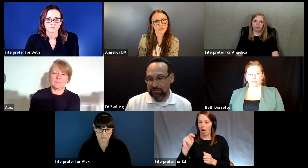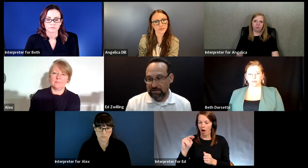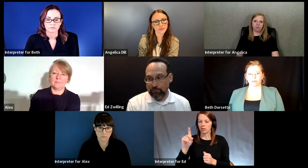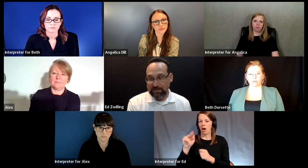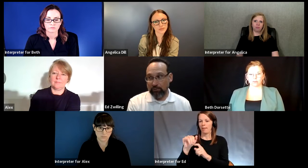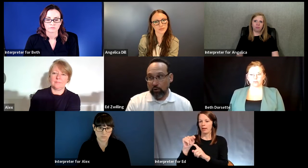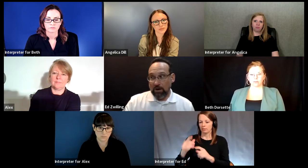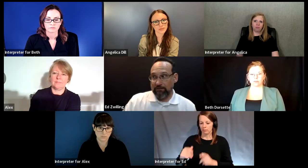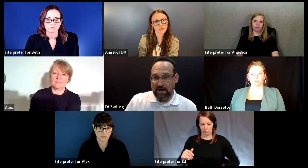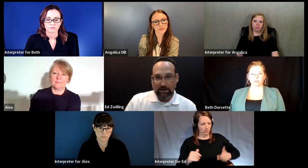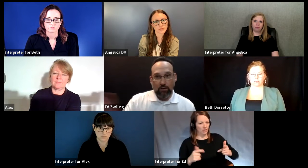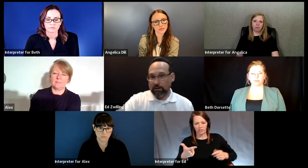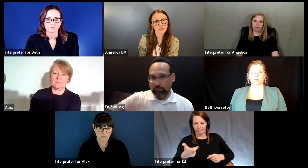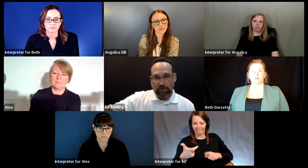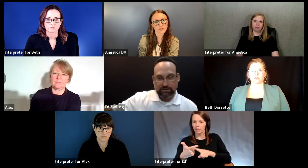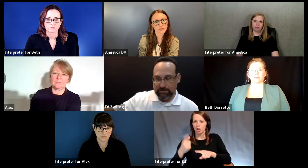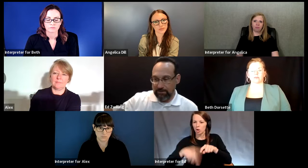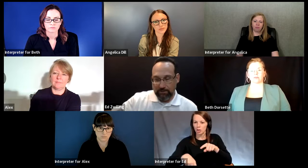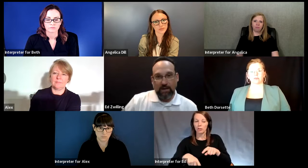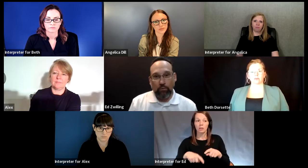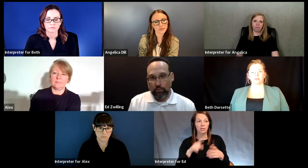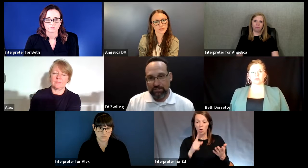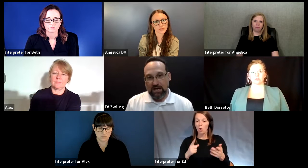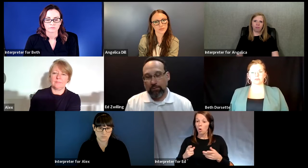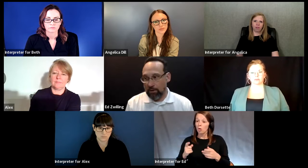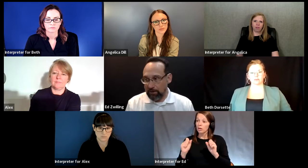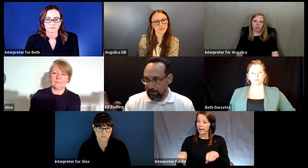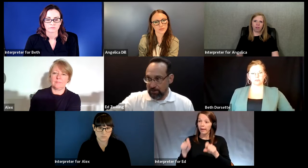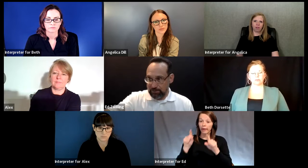So she was able to qualify at all the gun ranges up to that point when she got promoted